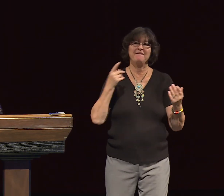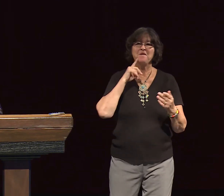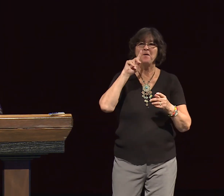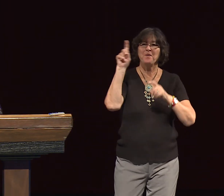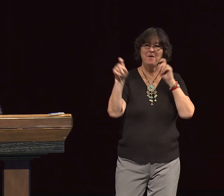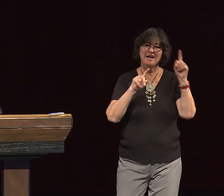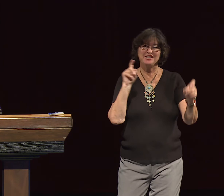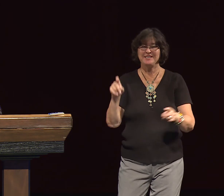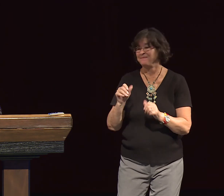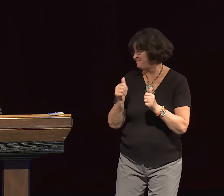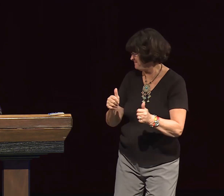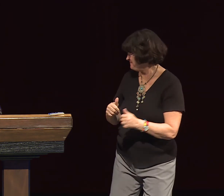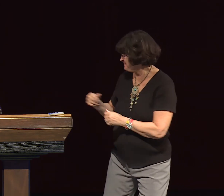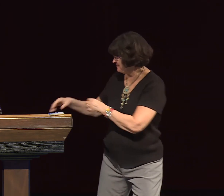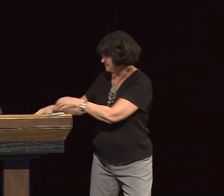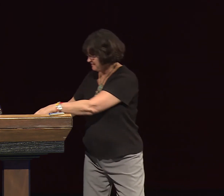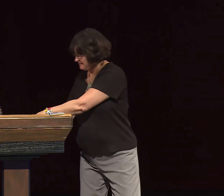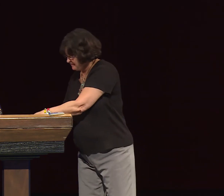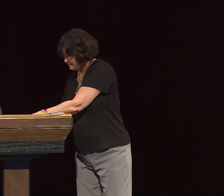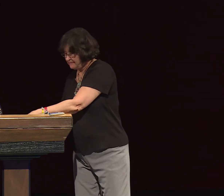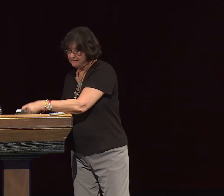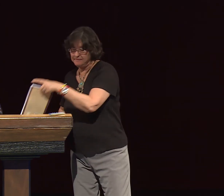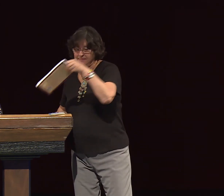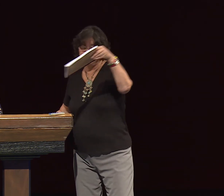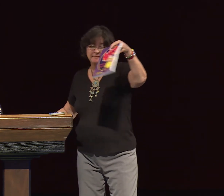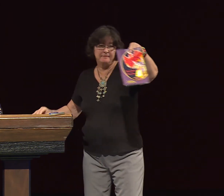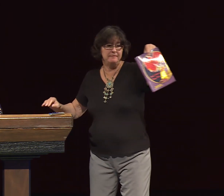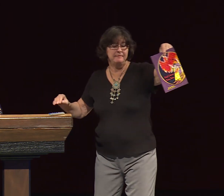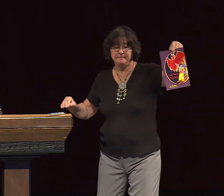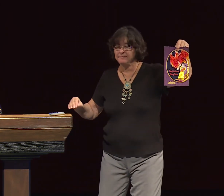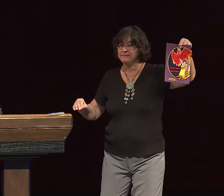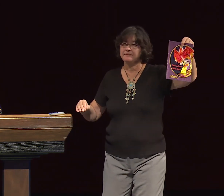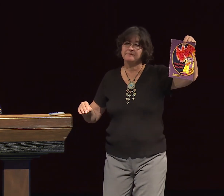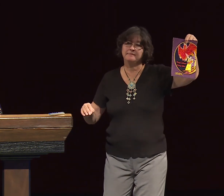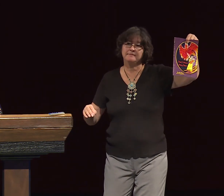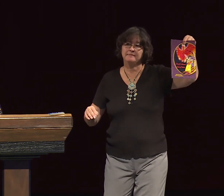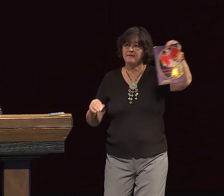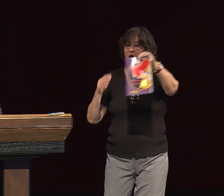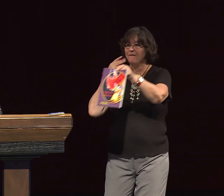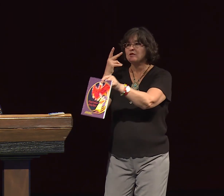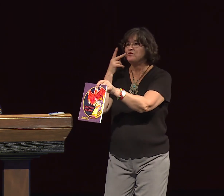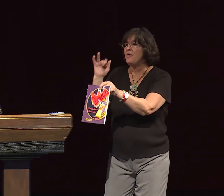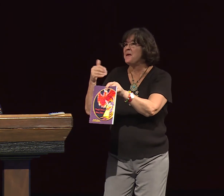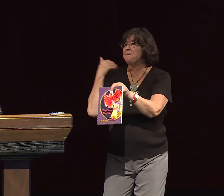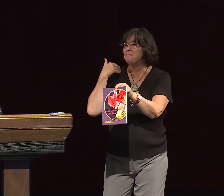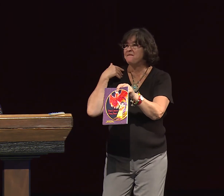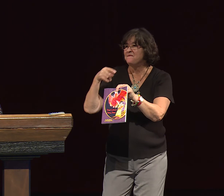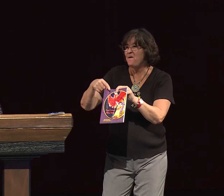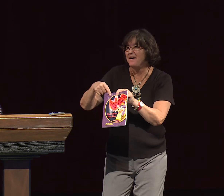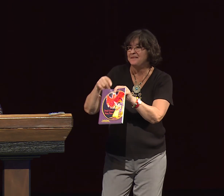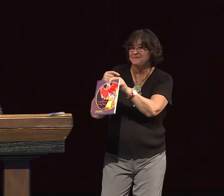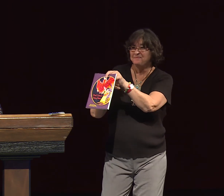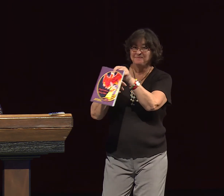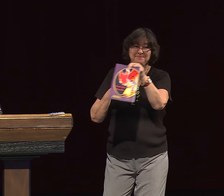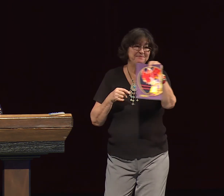will be donated to LEAD-K, and here's one of them. I don't know if you have seen this before.